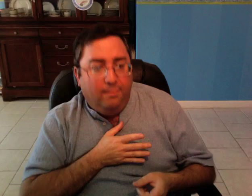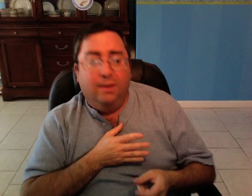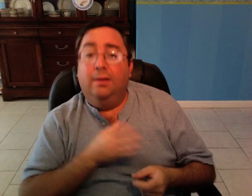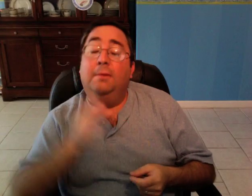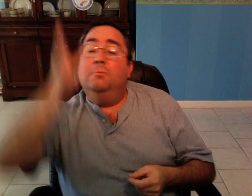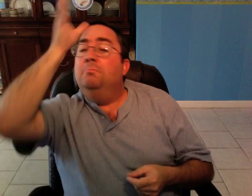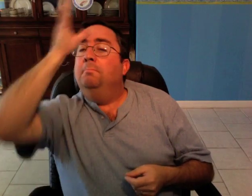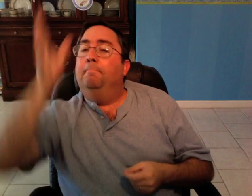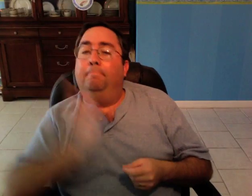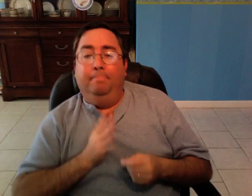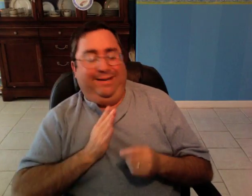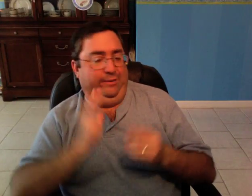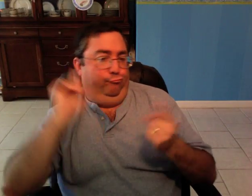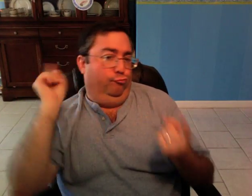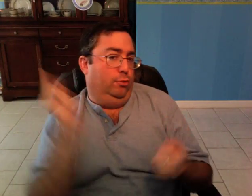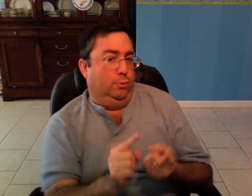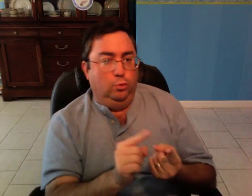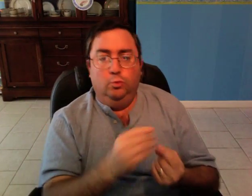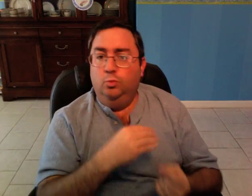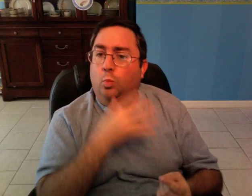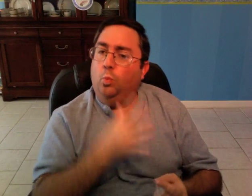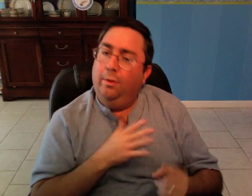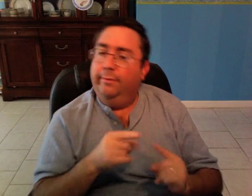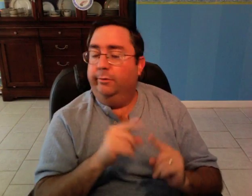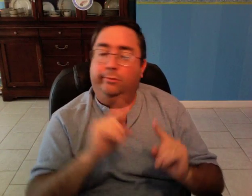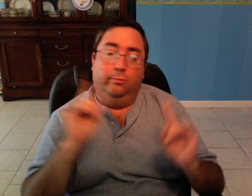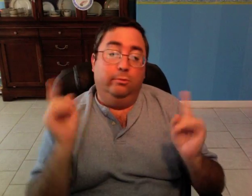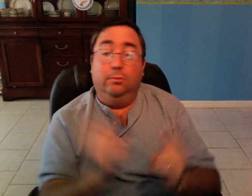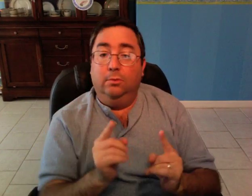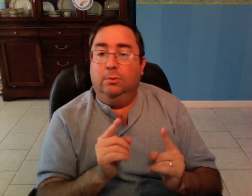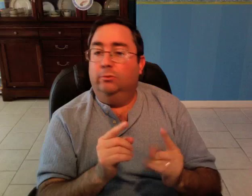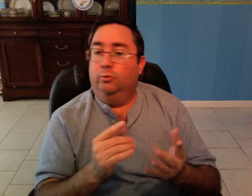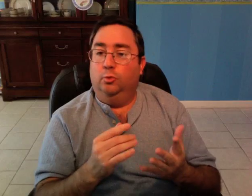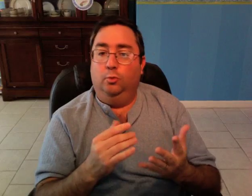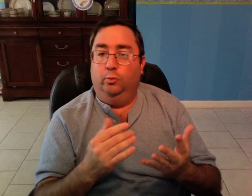and they reduce women to